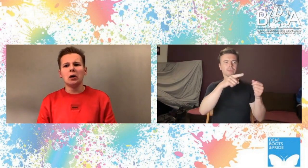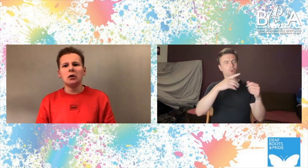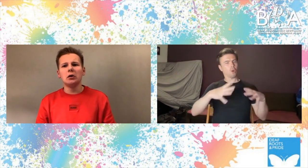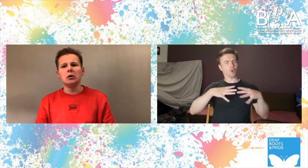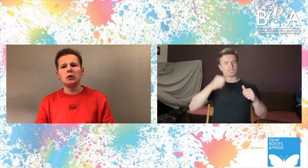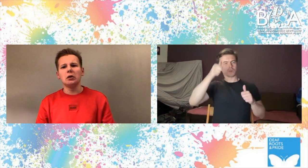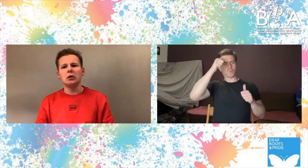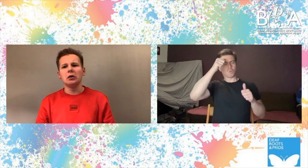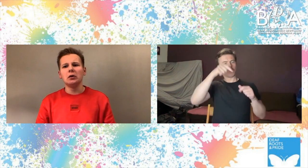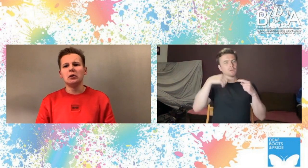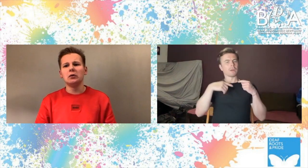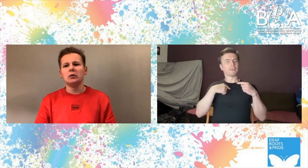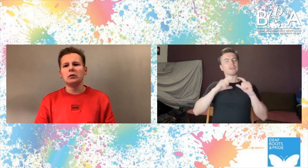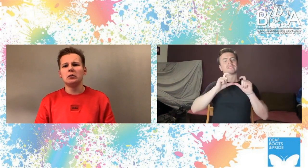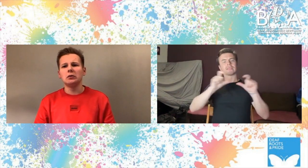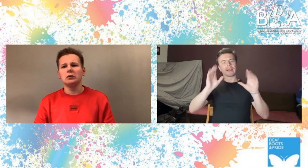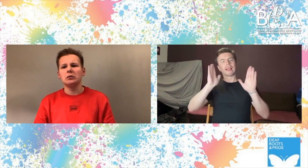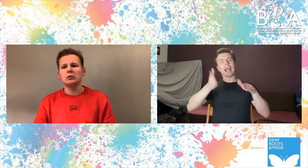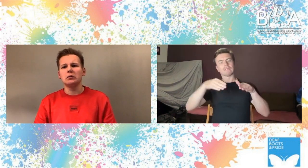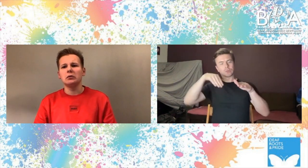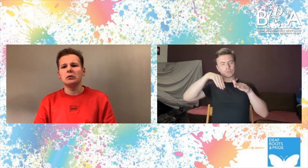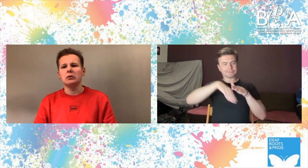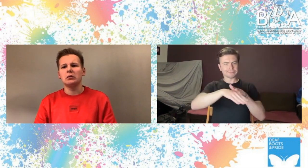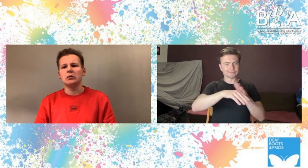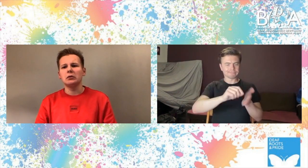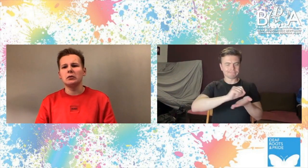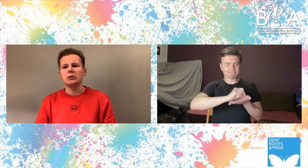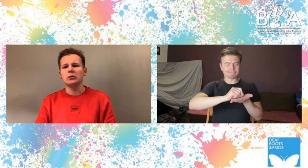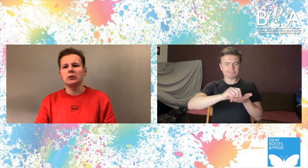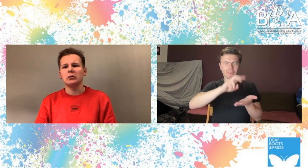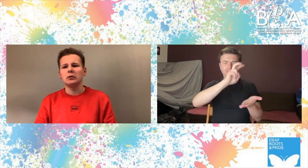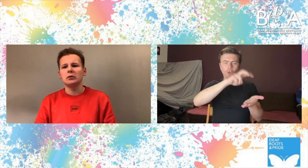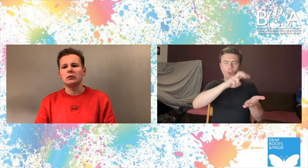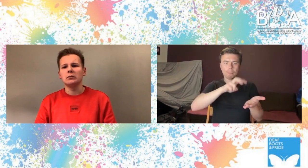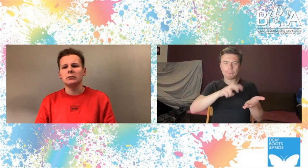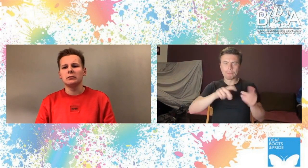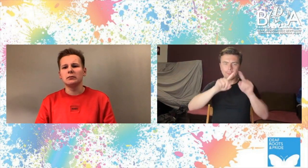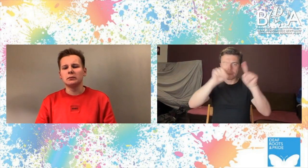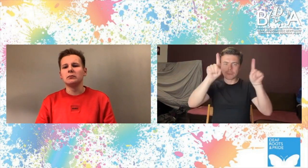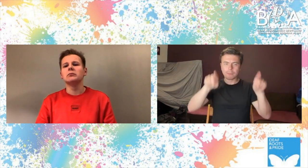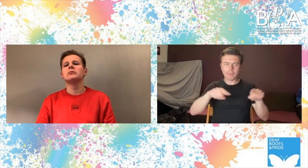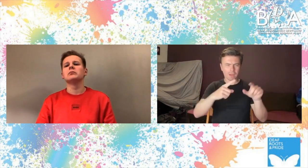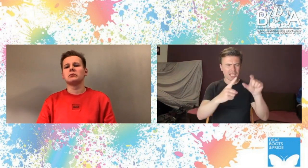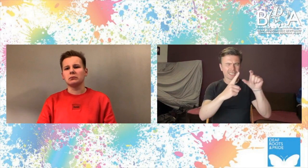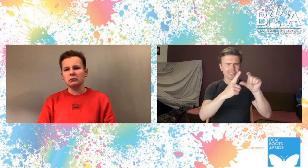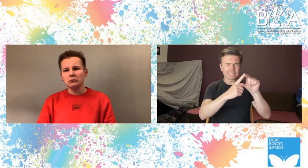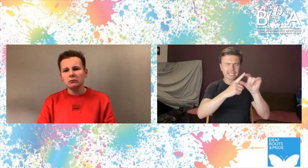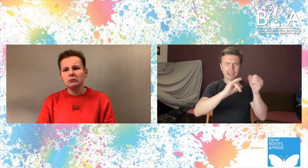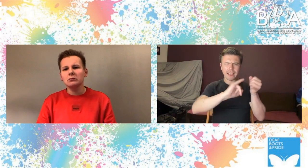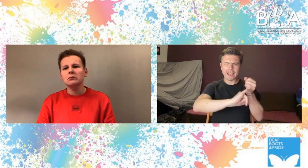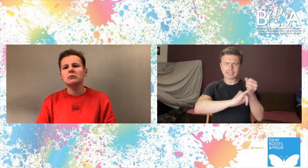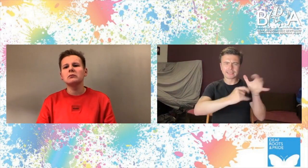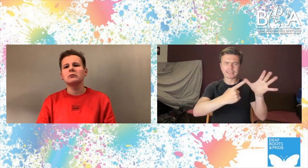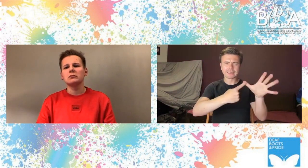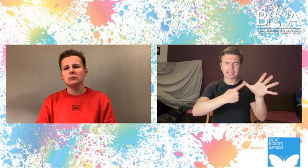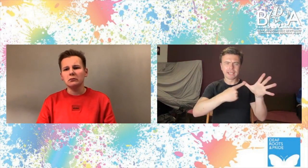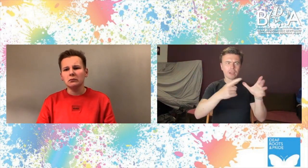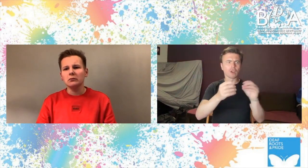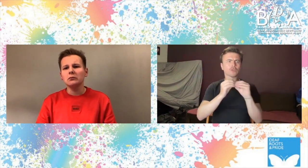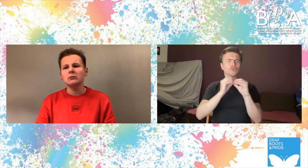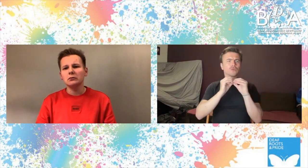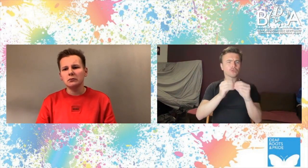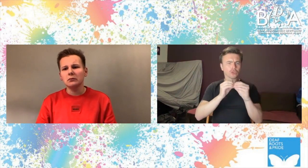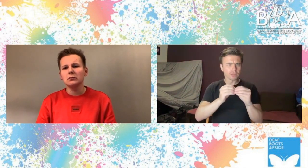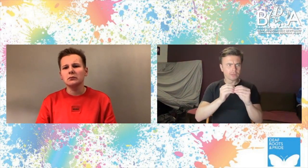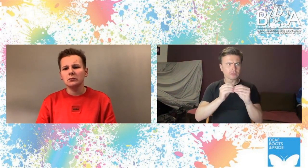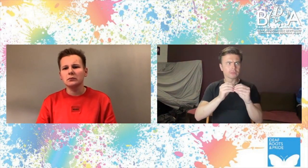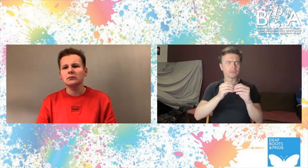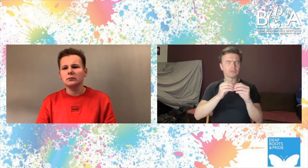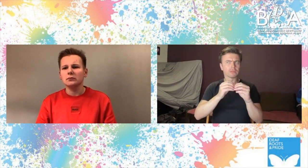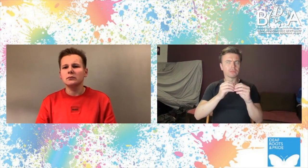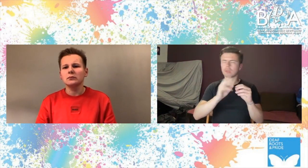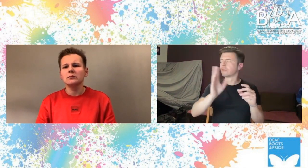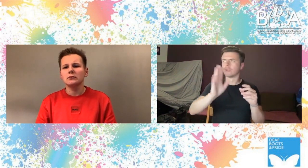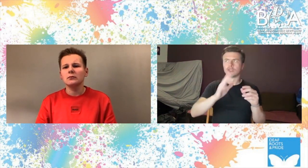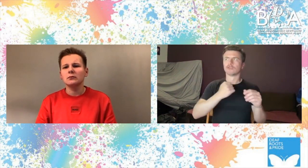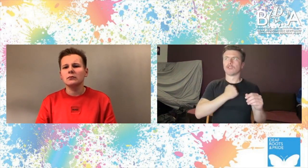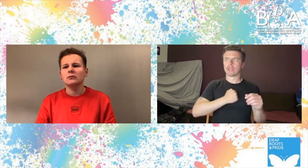You definitely still have to fill out forms for DSA, the Disabled Students Allowance…